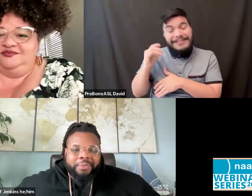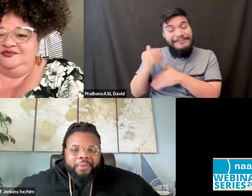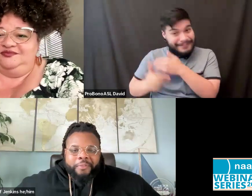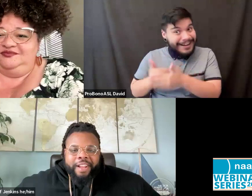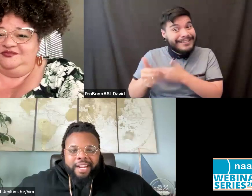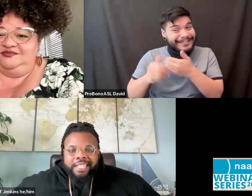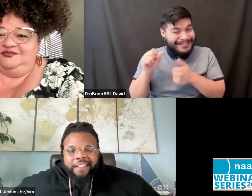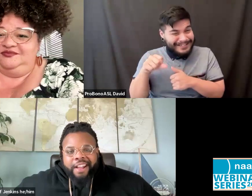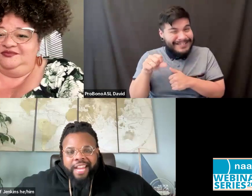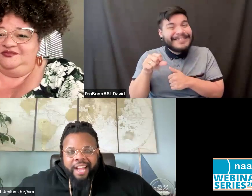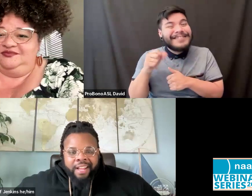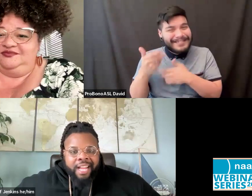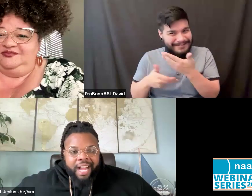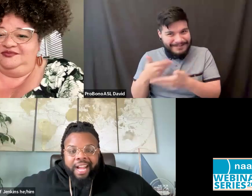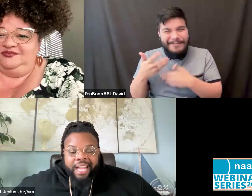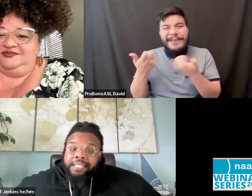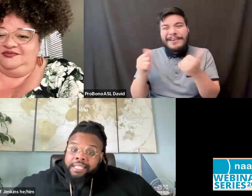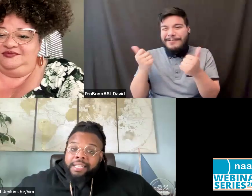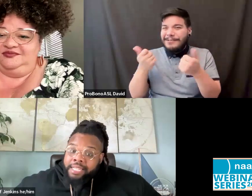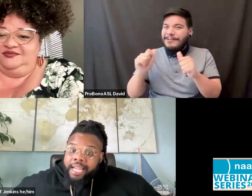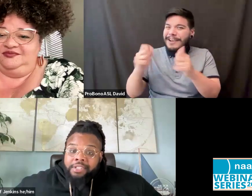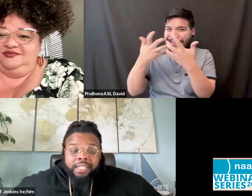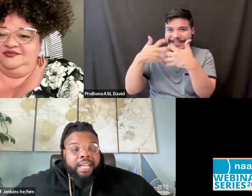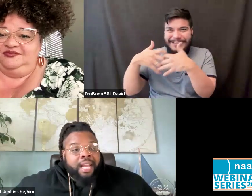We're we're figuring stuff out now is is is interesting